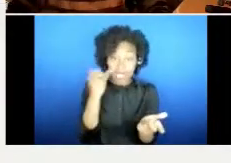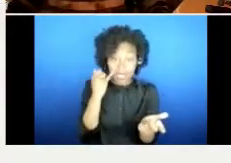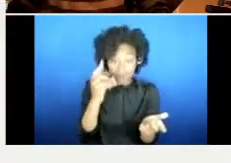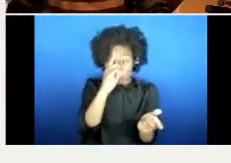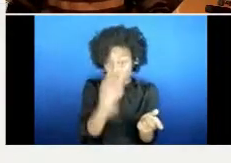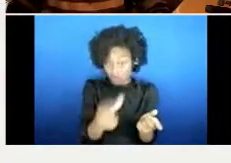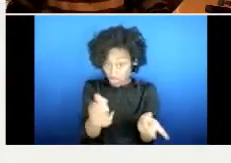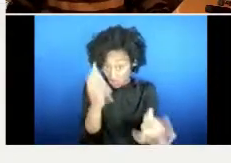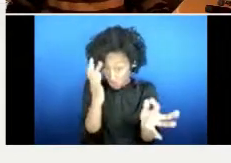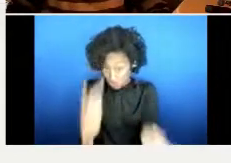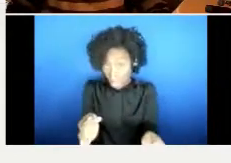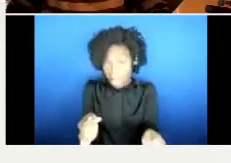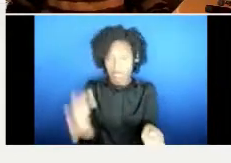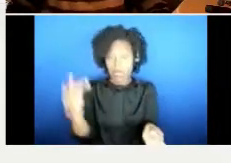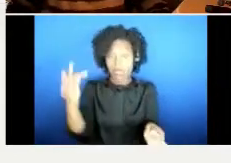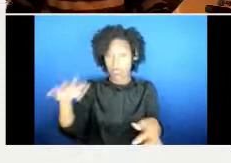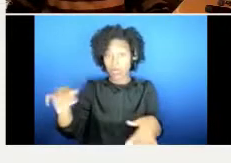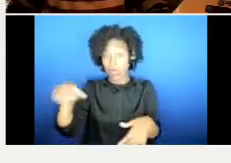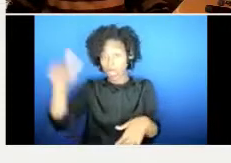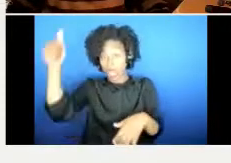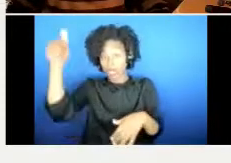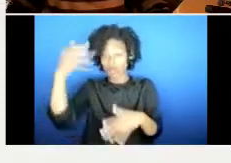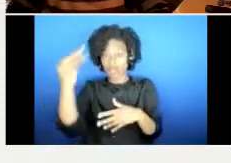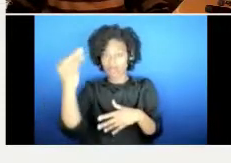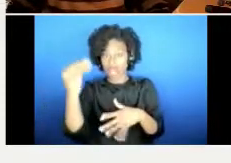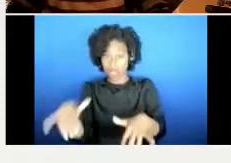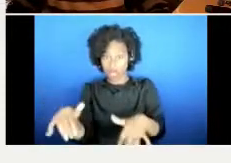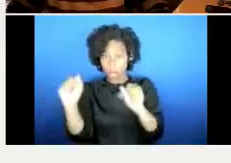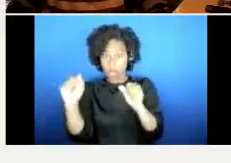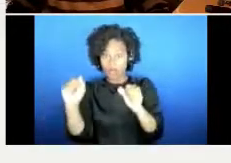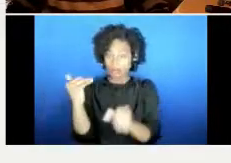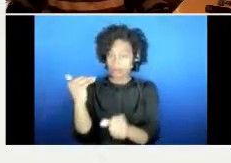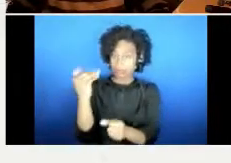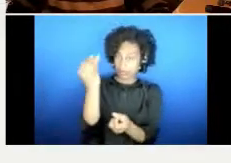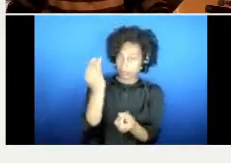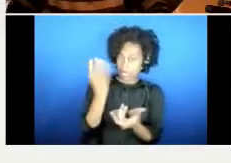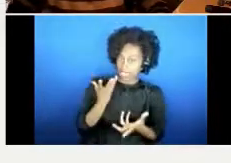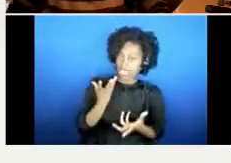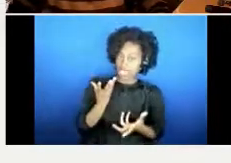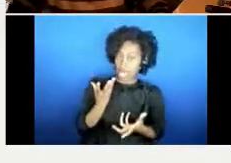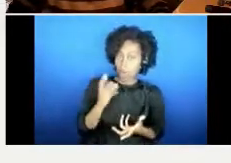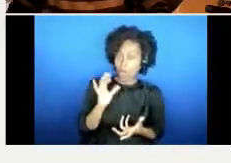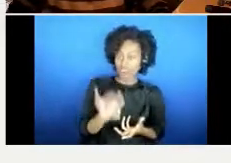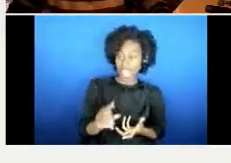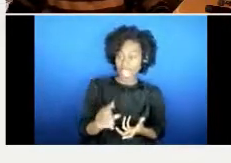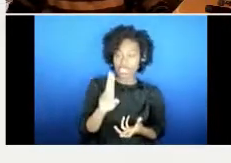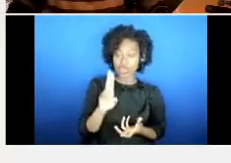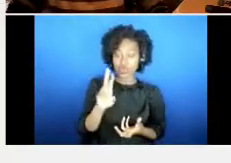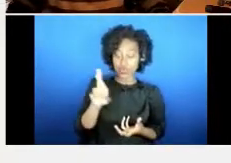website somewhere else please let us know that URL so we can update the directory. But